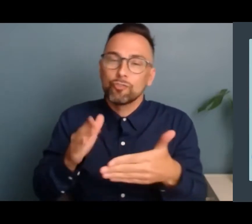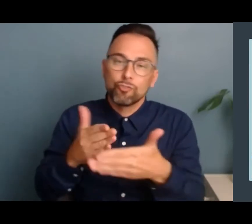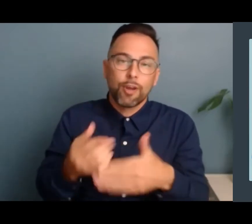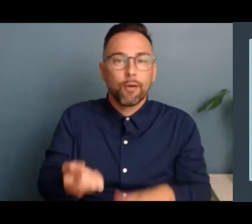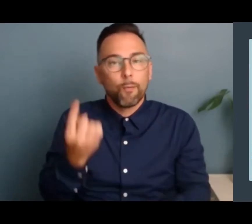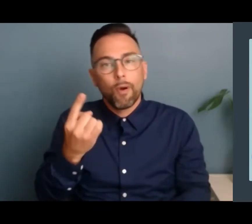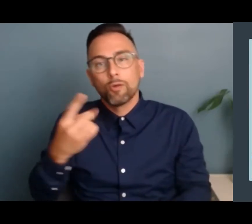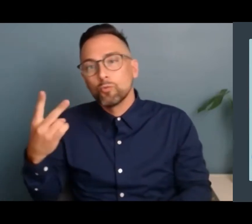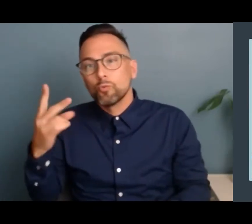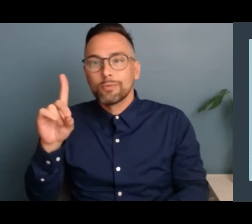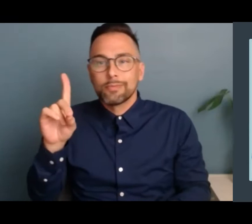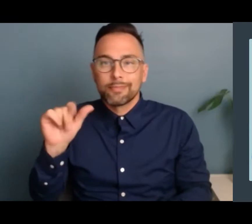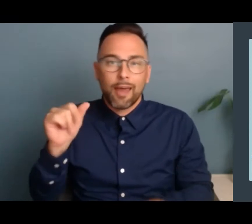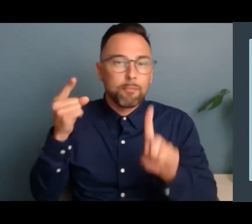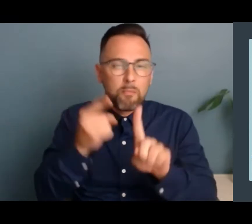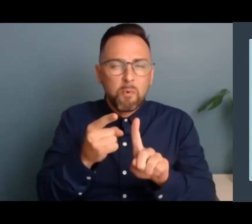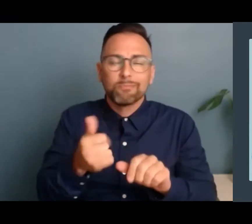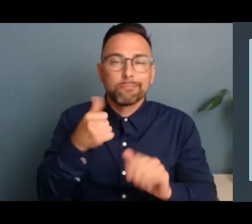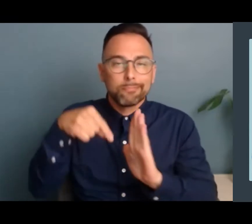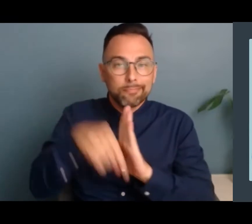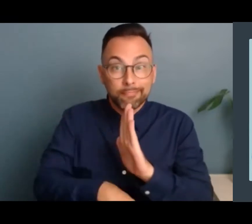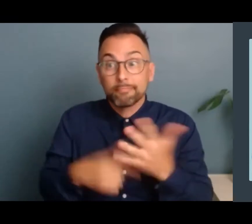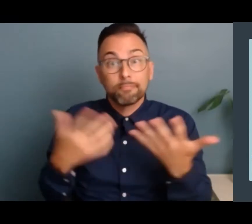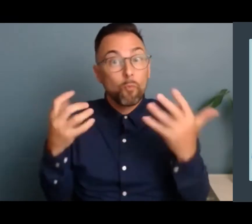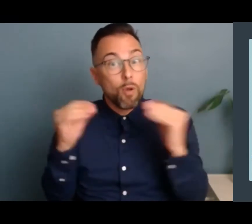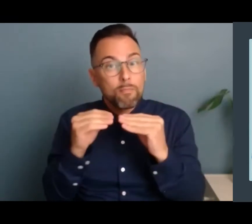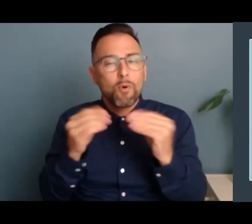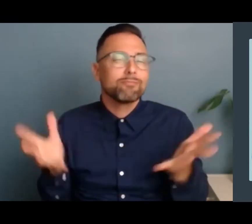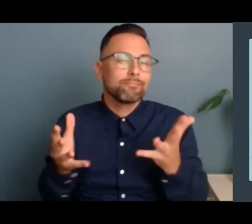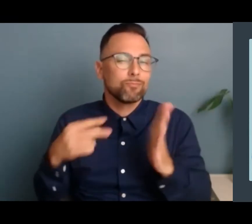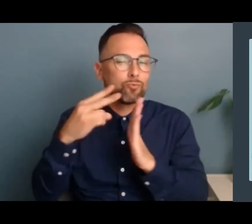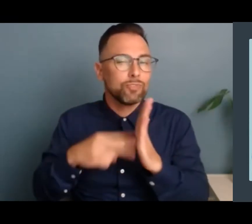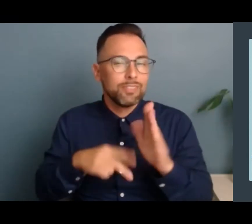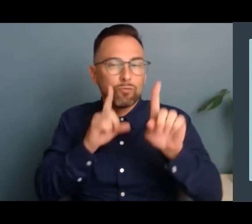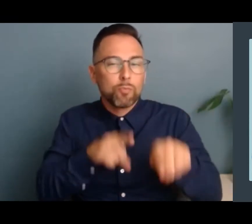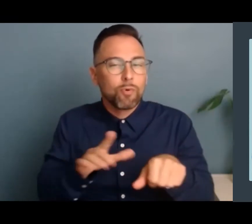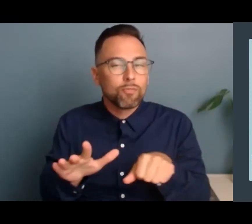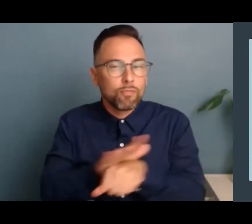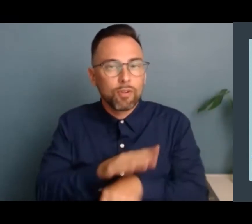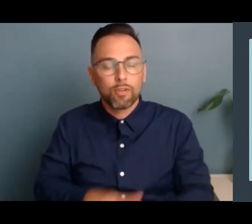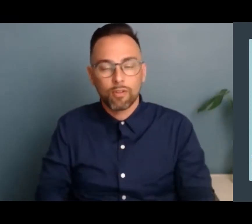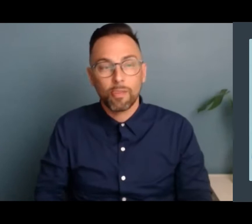I'll touch upon one or two data points of each category, I won't get in-depth. If you would like an in-depth view of the report,